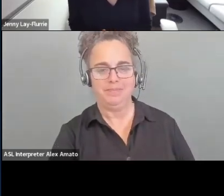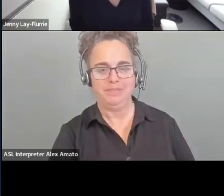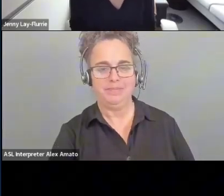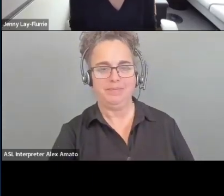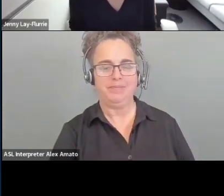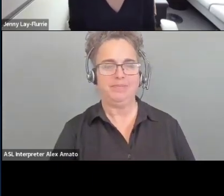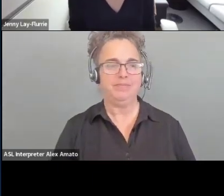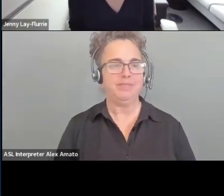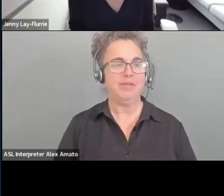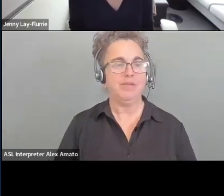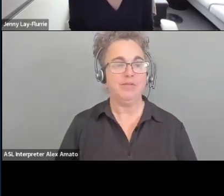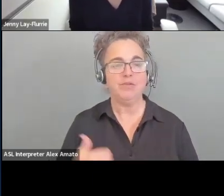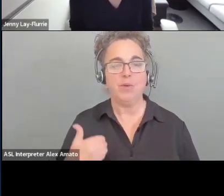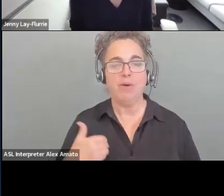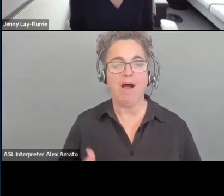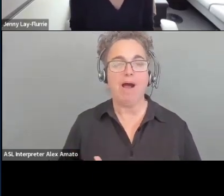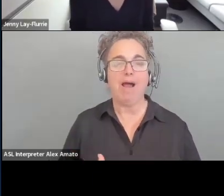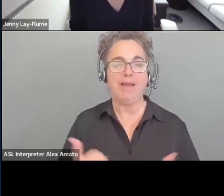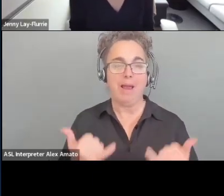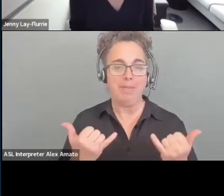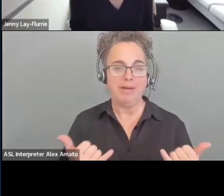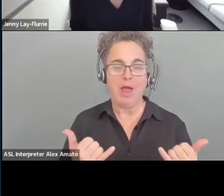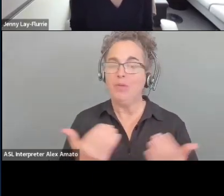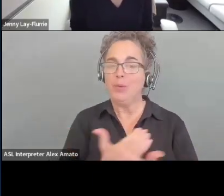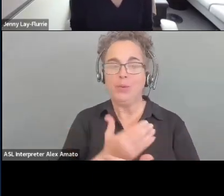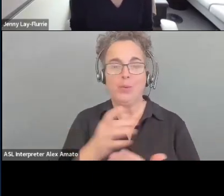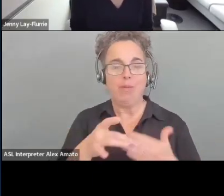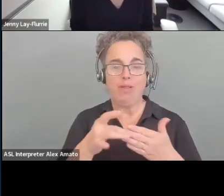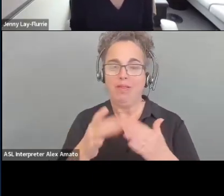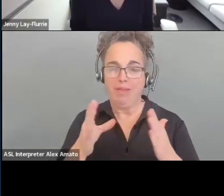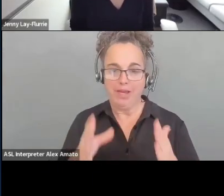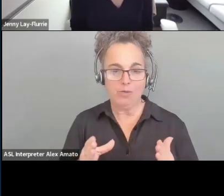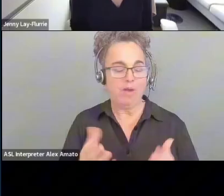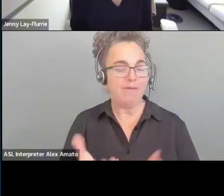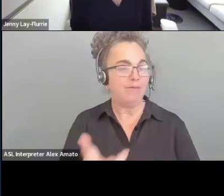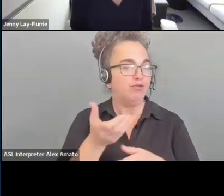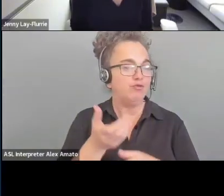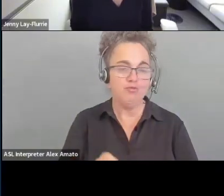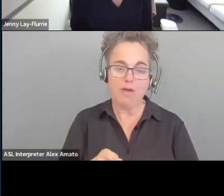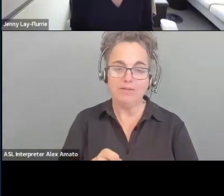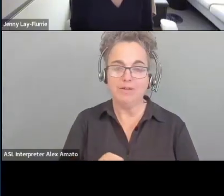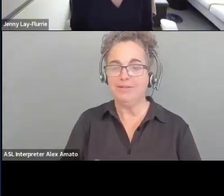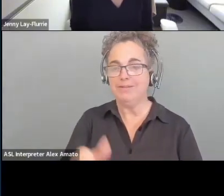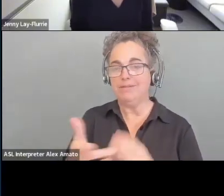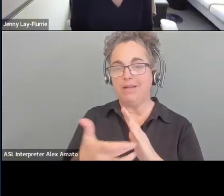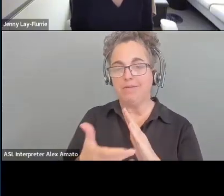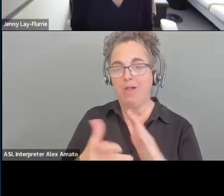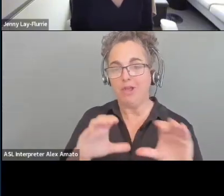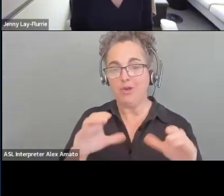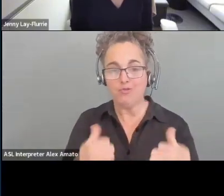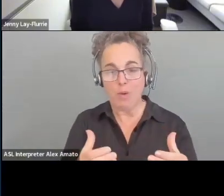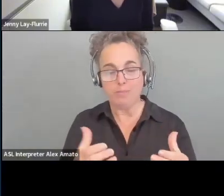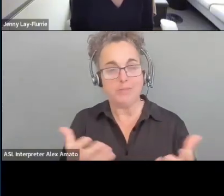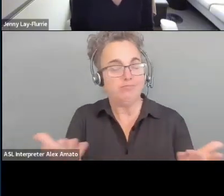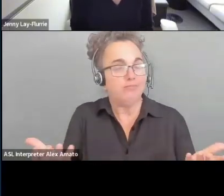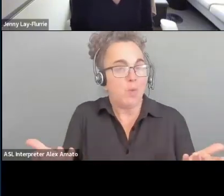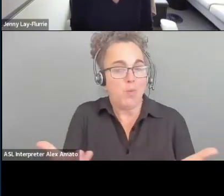I am now the new leader of the Trusted Technology Group and what does that mean?